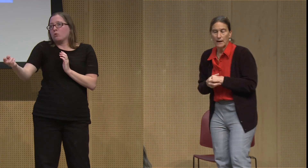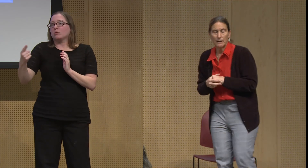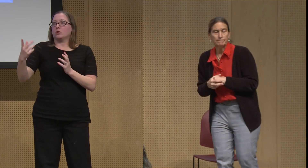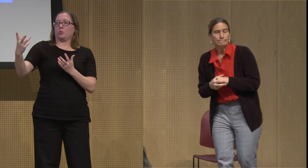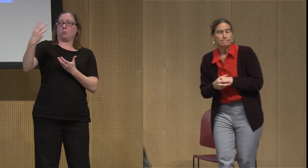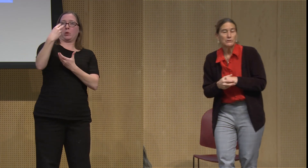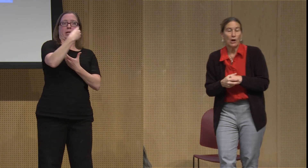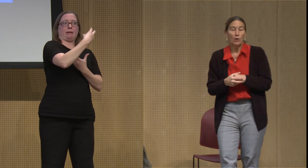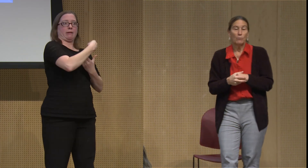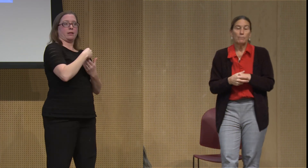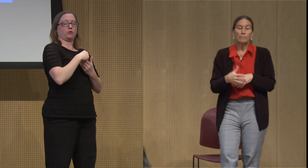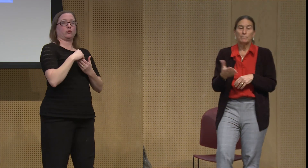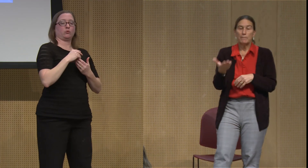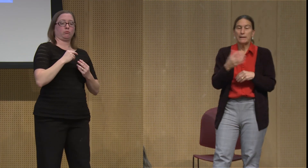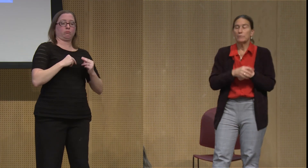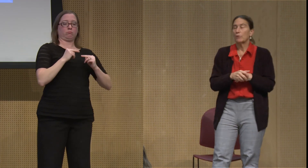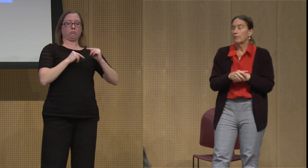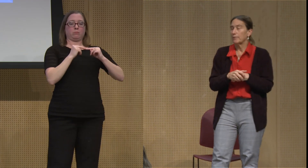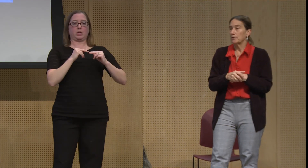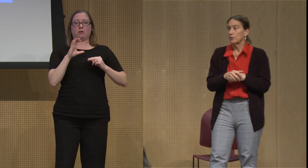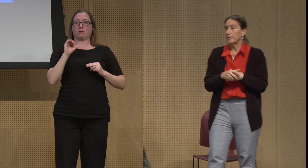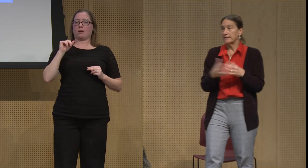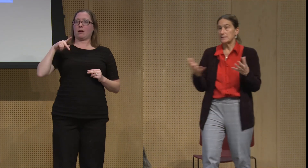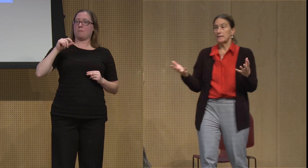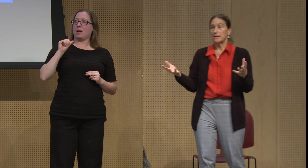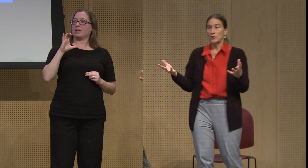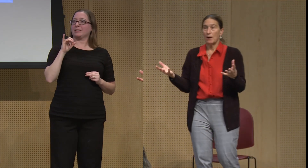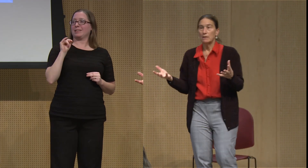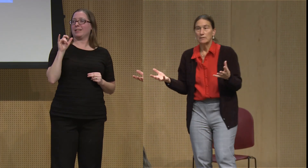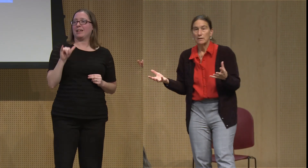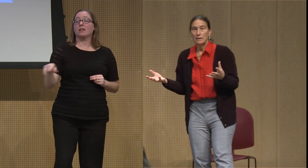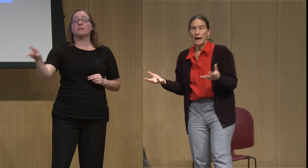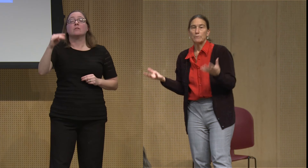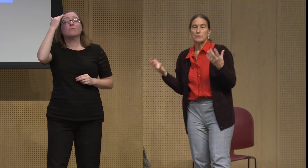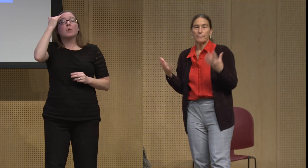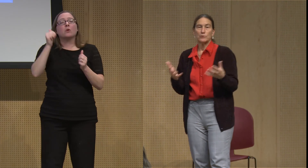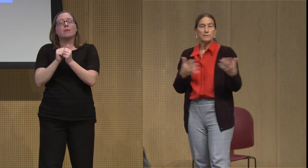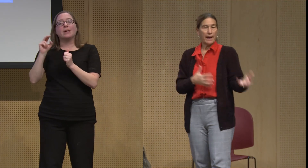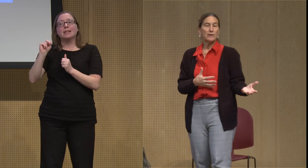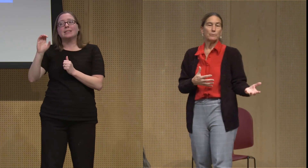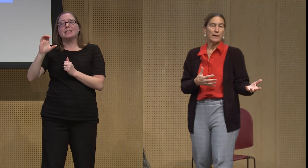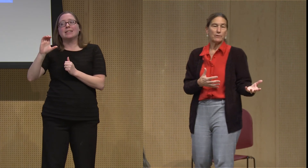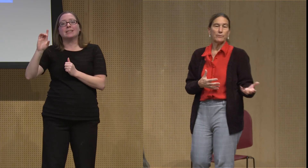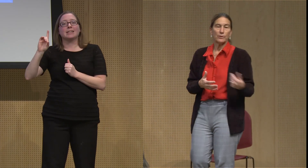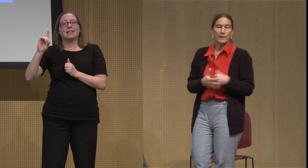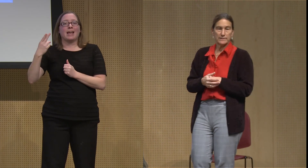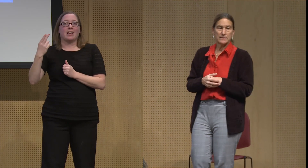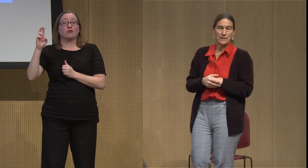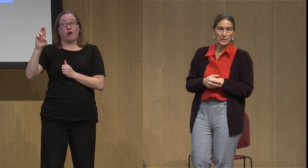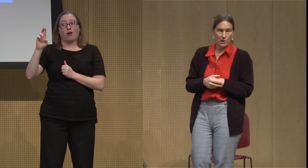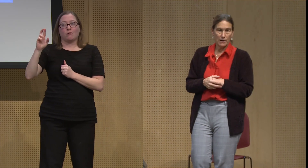UM, SO MANY OF YOU ARE FAMILIAR WITH NCDHR. I WAS THE FIRST EVALUATOR FOR NCDHR.